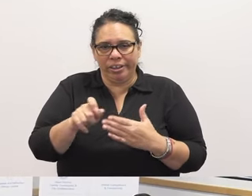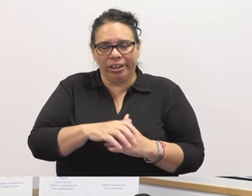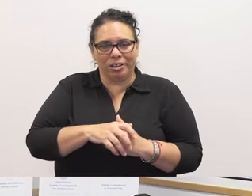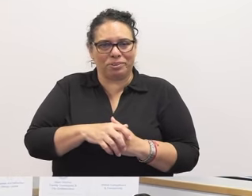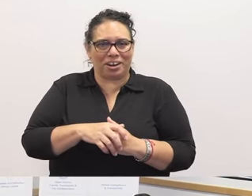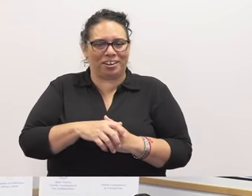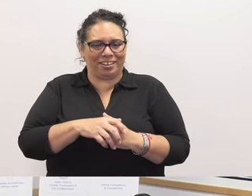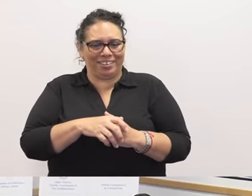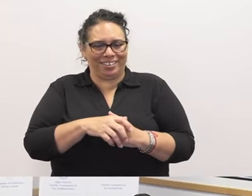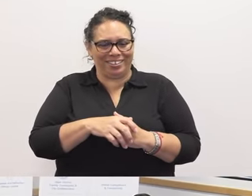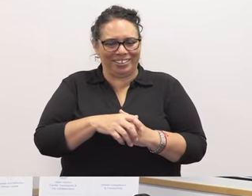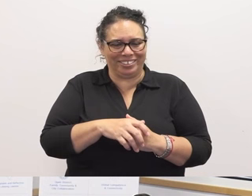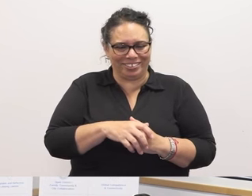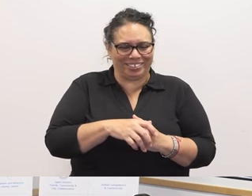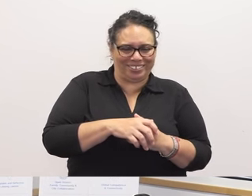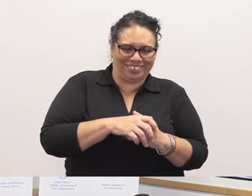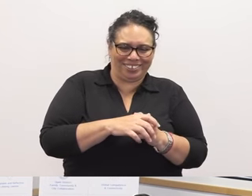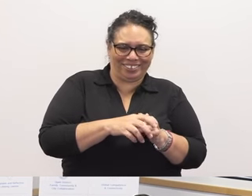Yeah, I'll highlight some of the work that happened